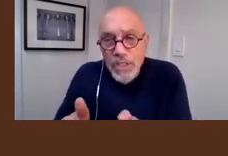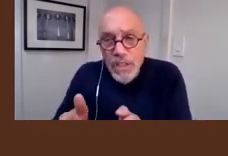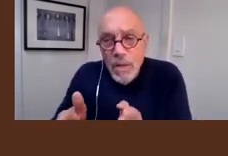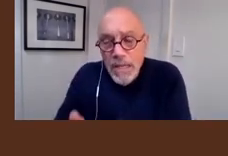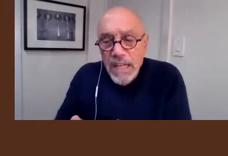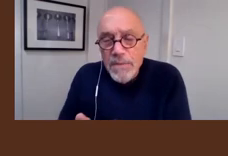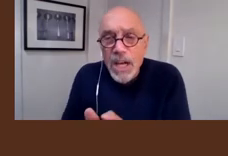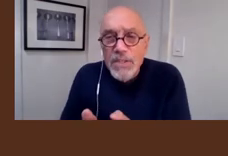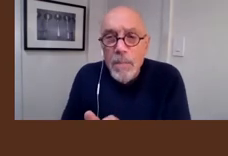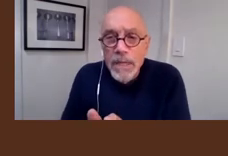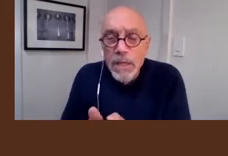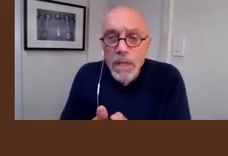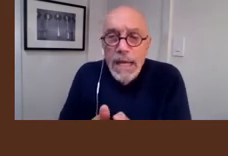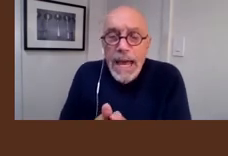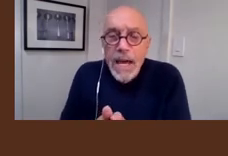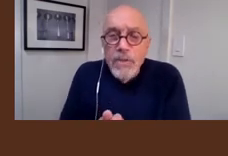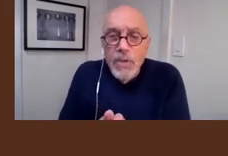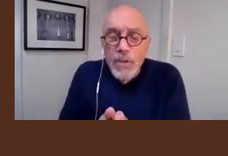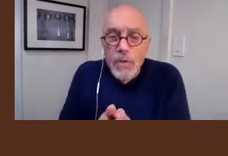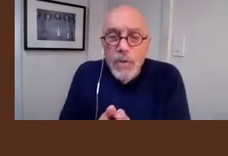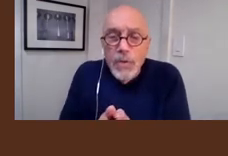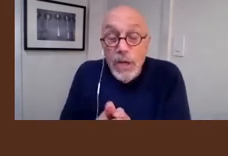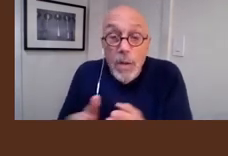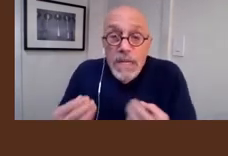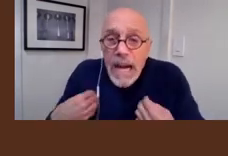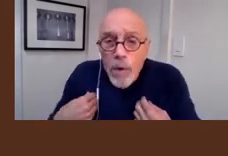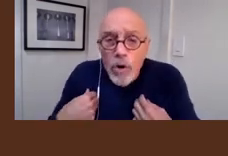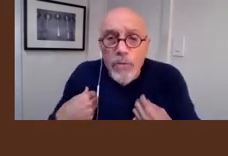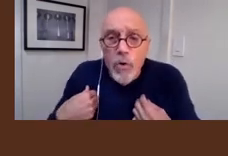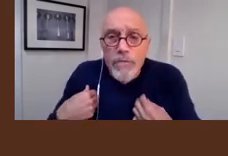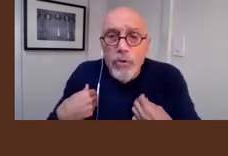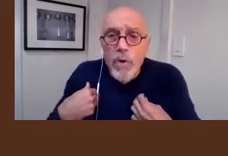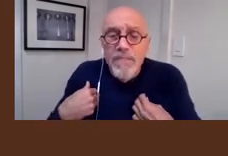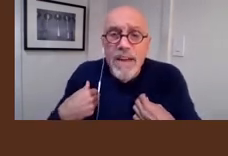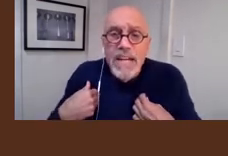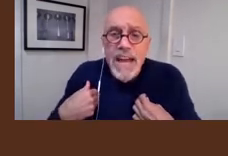have seen a medium-sized company, and the company that I worked for for 25 and